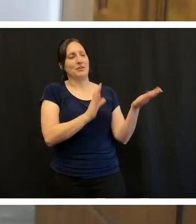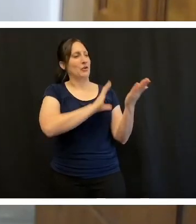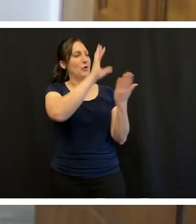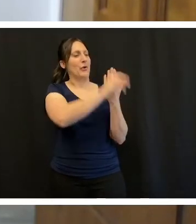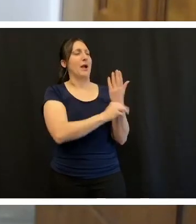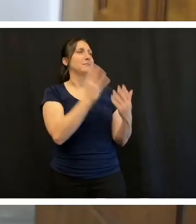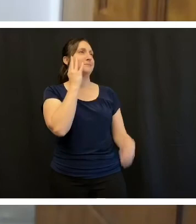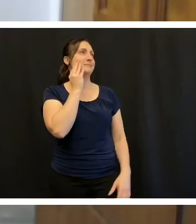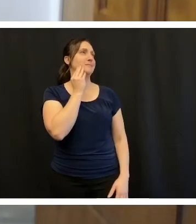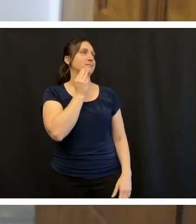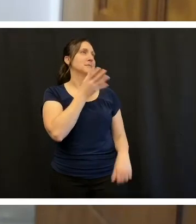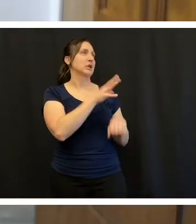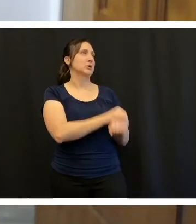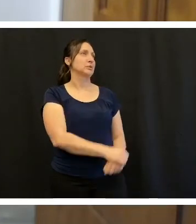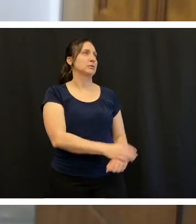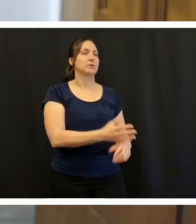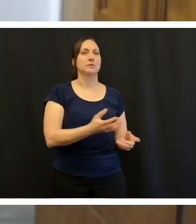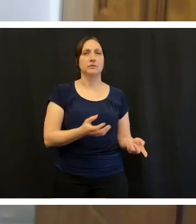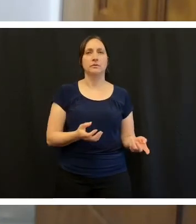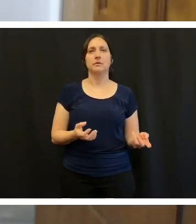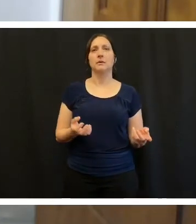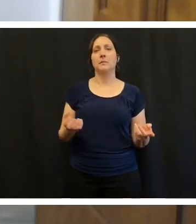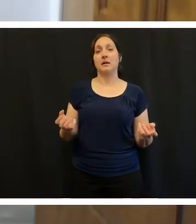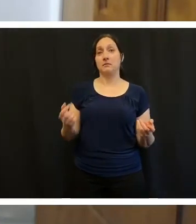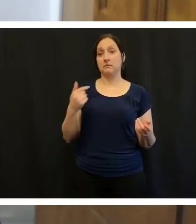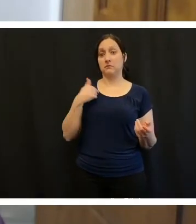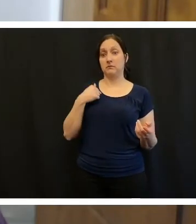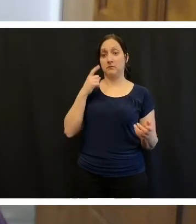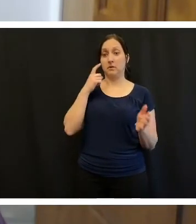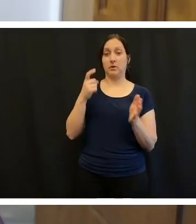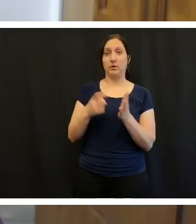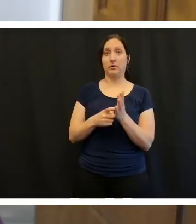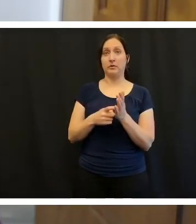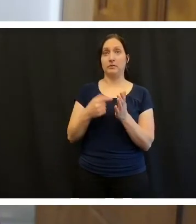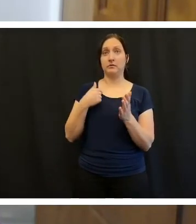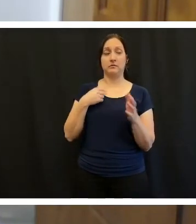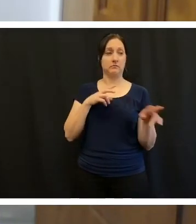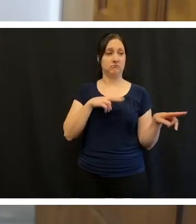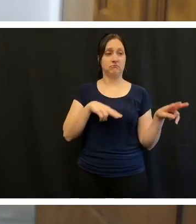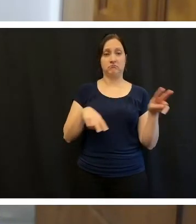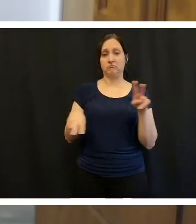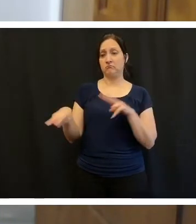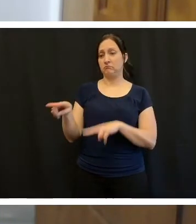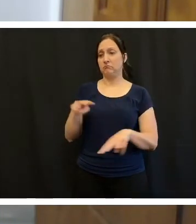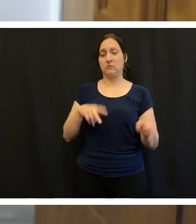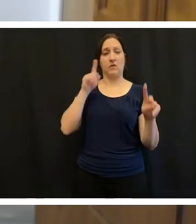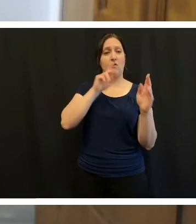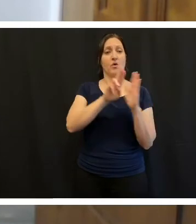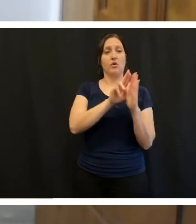You know by and large, my reaction, at least from what I'm seeing in the undergraduate population, which is principally really